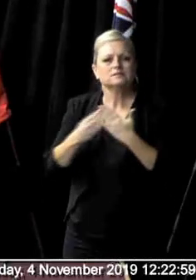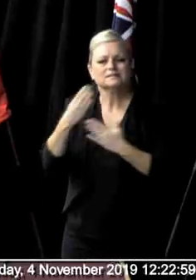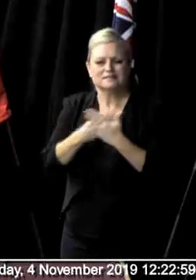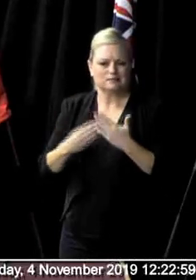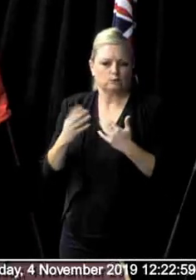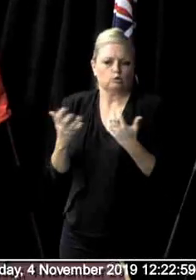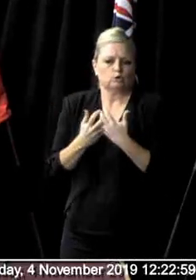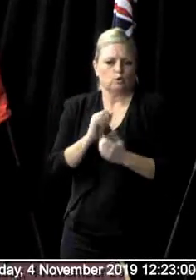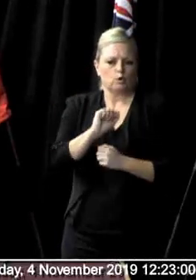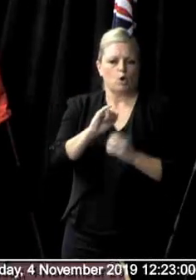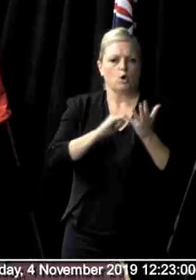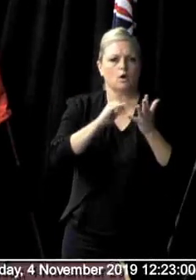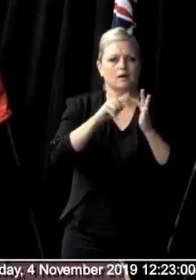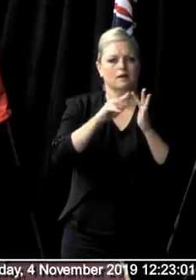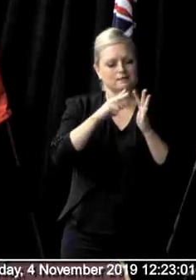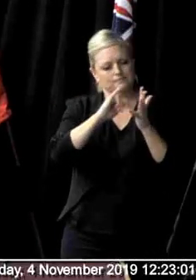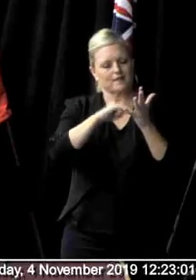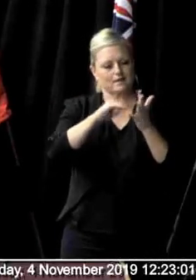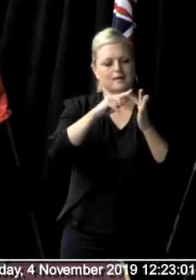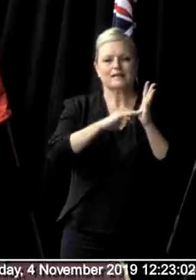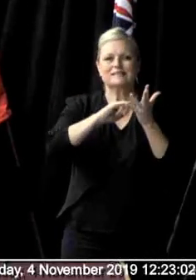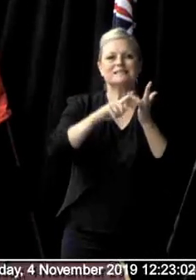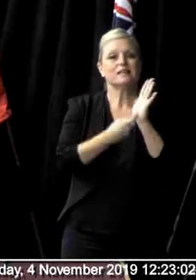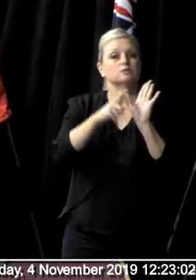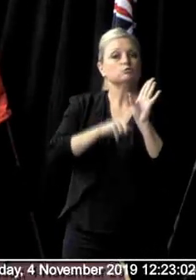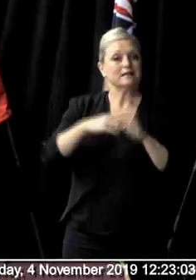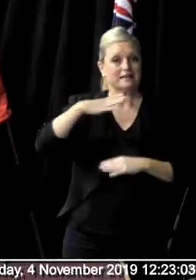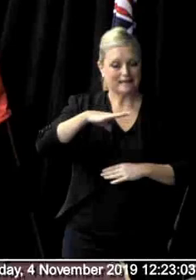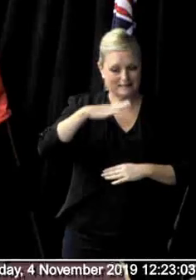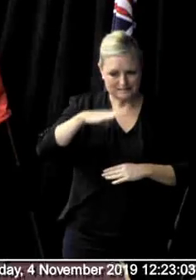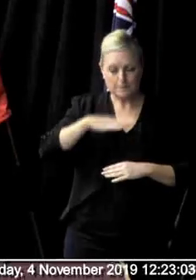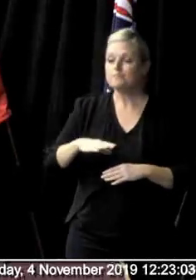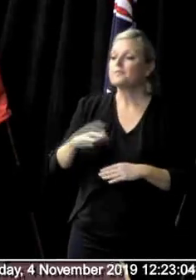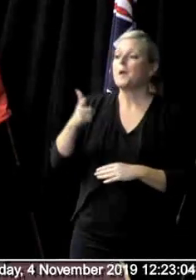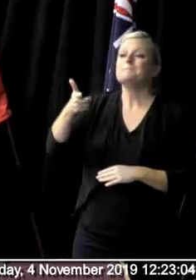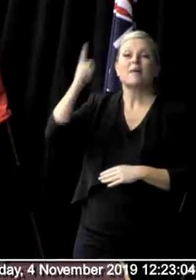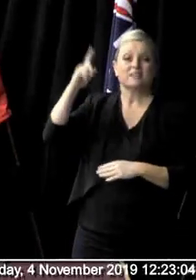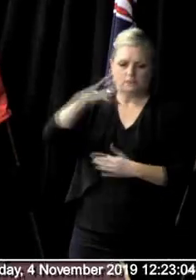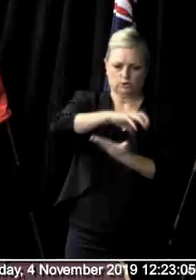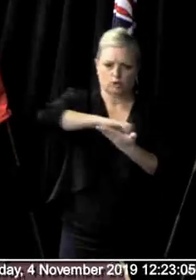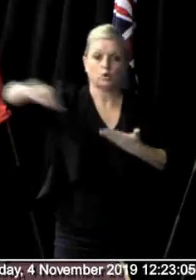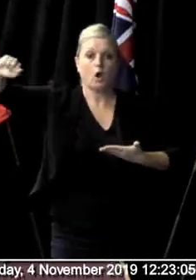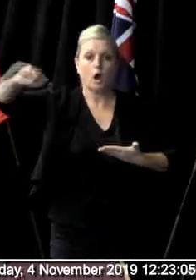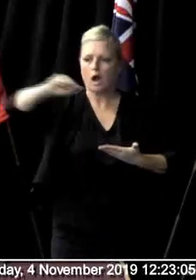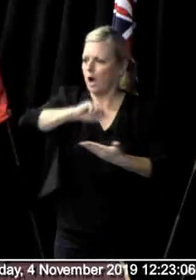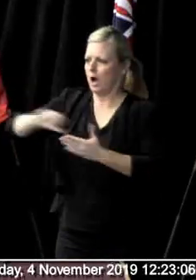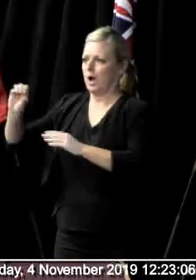These were packed away by the teacher and [REDACTED] wasn’t given access to them at all.